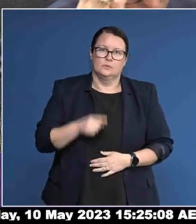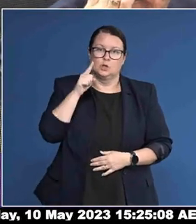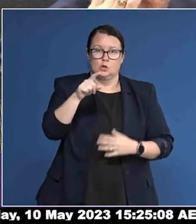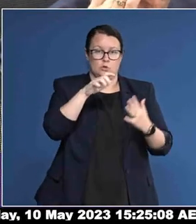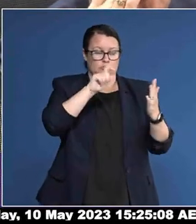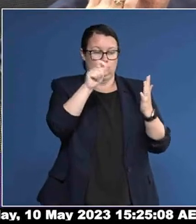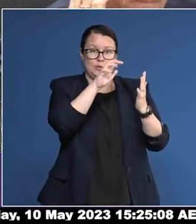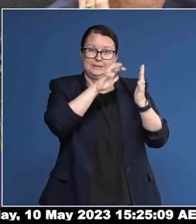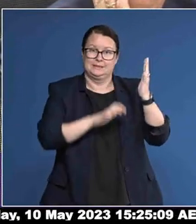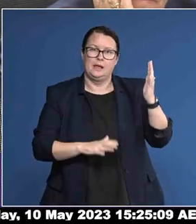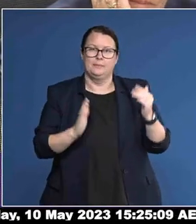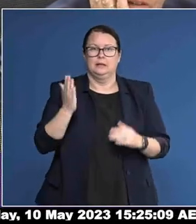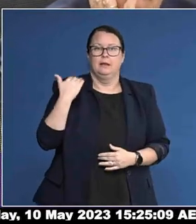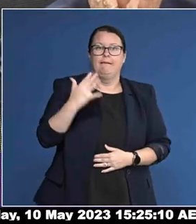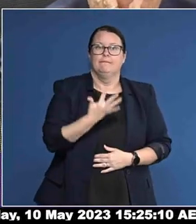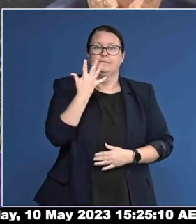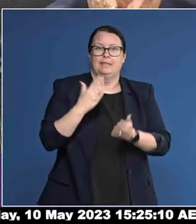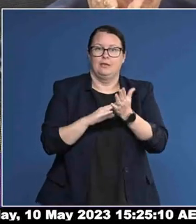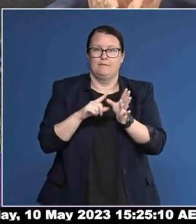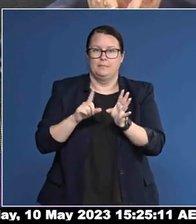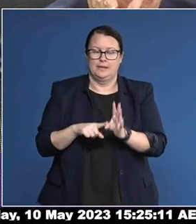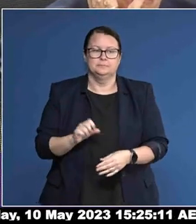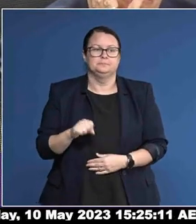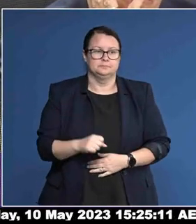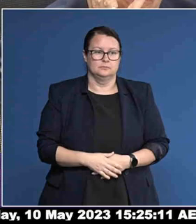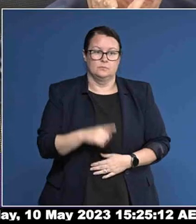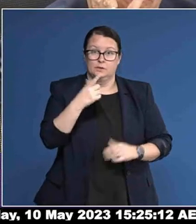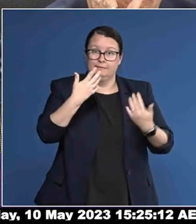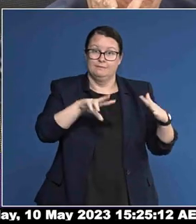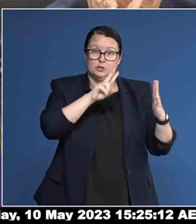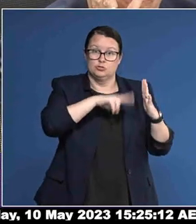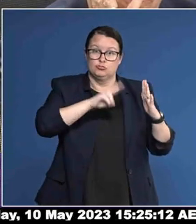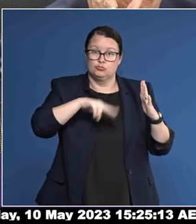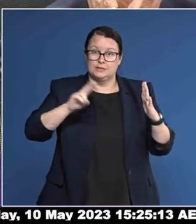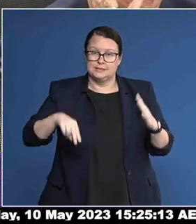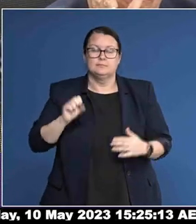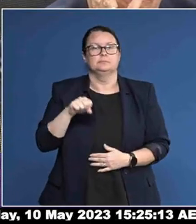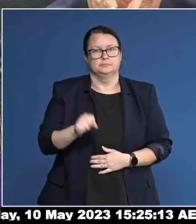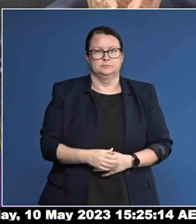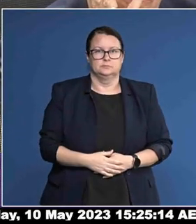5 May. MS RAINE: Yes, I did. MS EASTMAN: Have you had a chance to read the statement? Yes. MS EASTMAN: Are its contents true and correct?